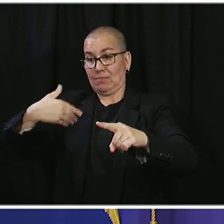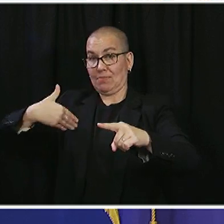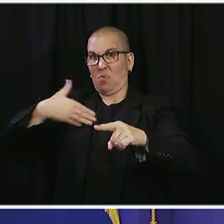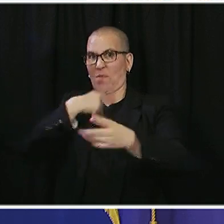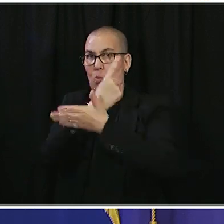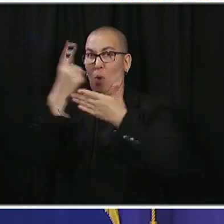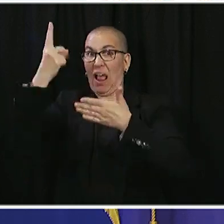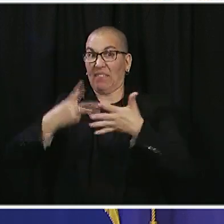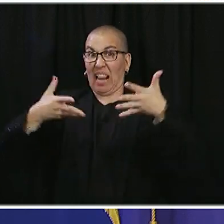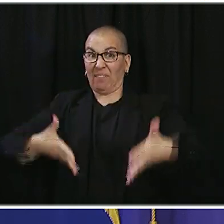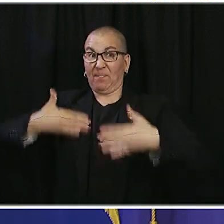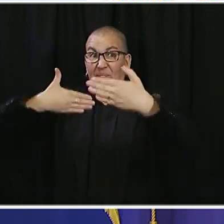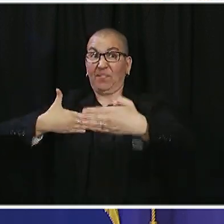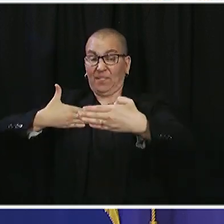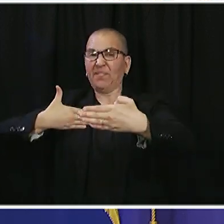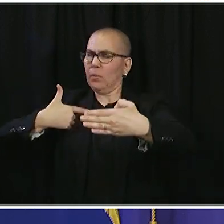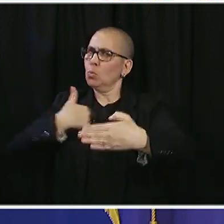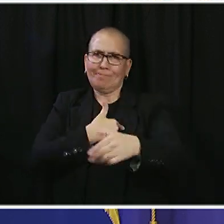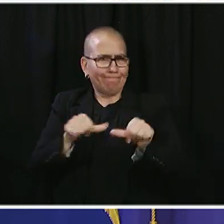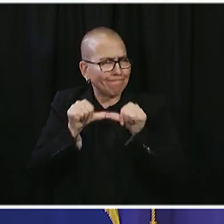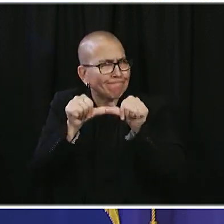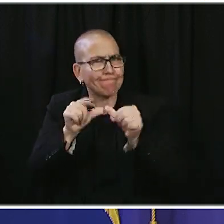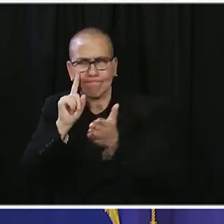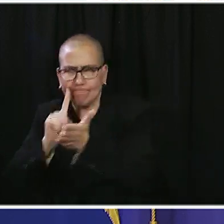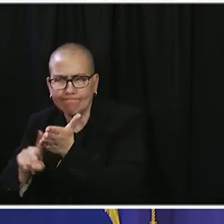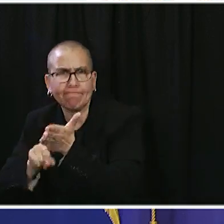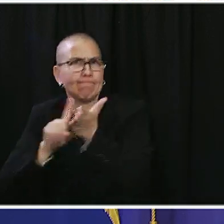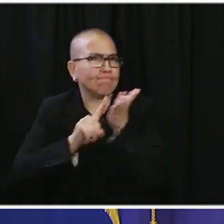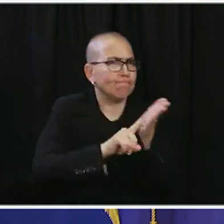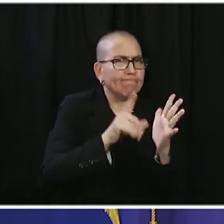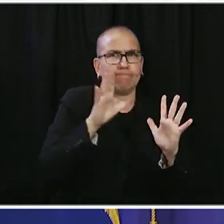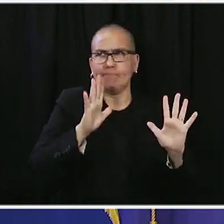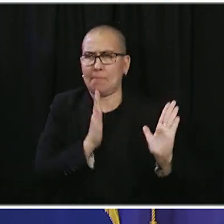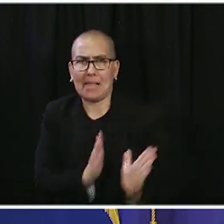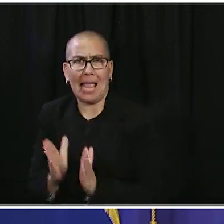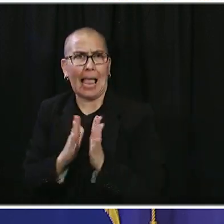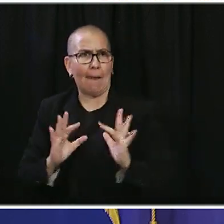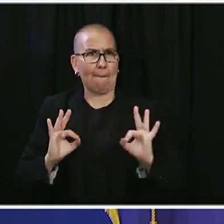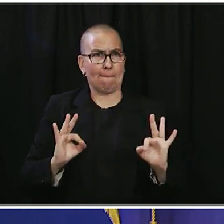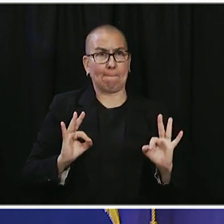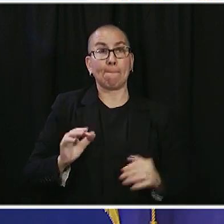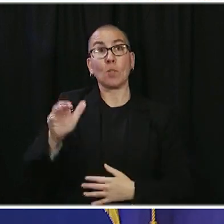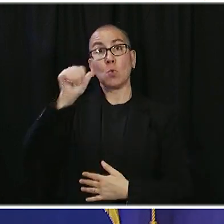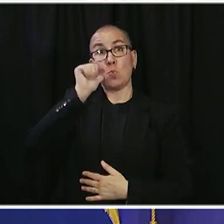MYSELF AND MY COLLEAGUE ARE HOLDING A WEBINAR TOMORROW AT 11:00 A.M. FOR ANYBODY ELSE WHO WANTS TO COME AND GET SOME